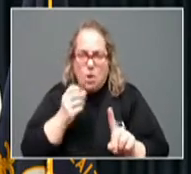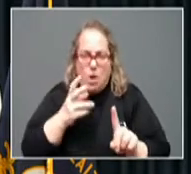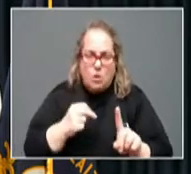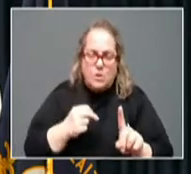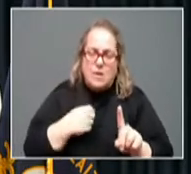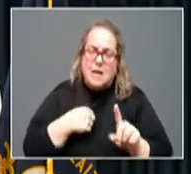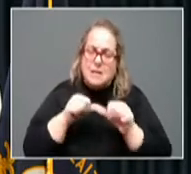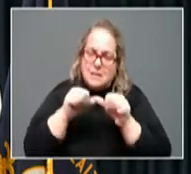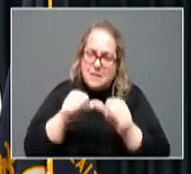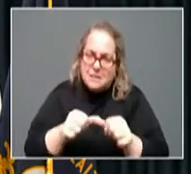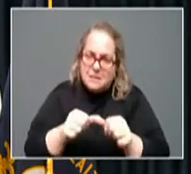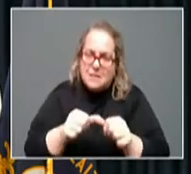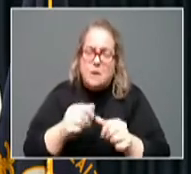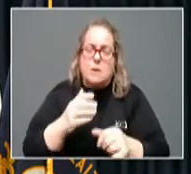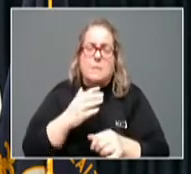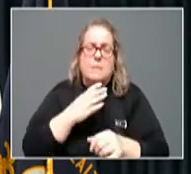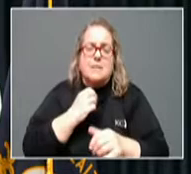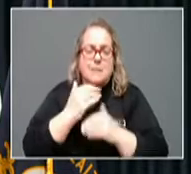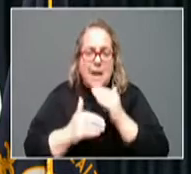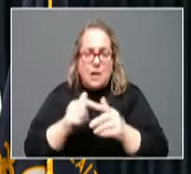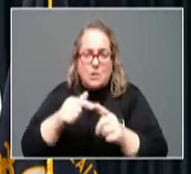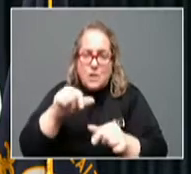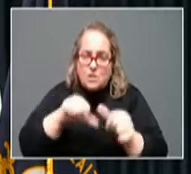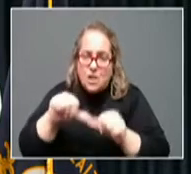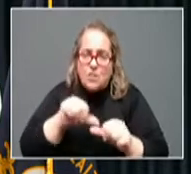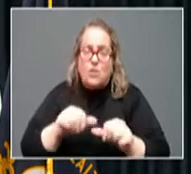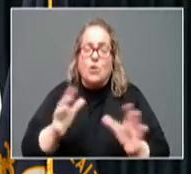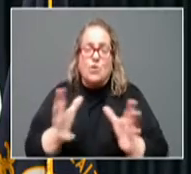other, still wear your masks hanging there, just a few more weeks. We want